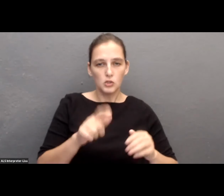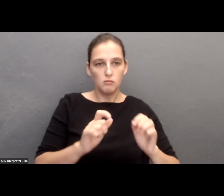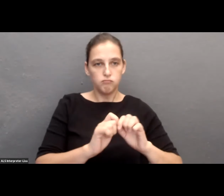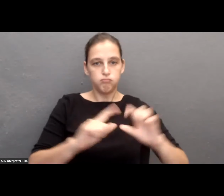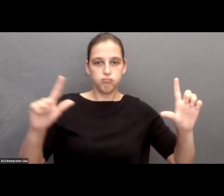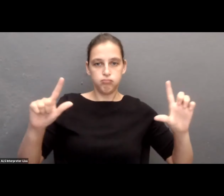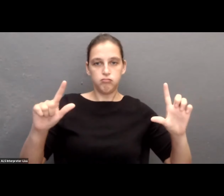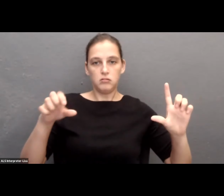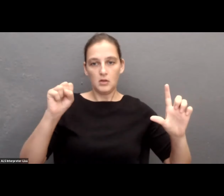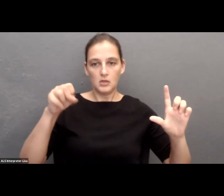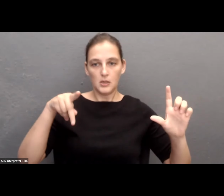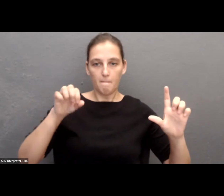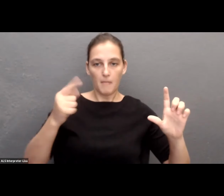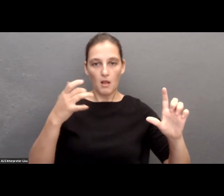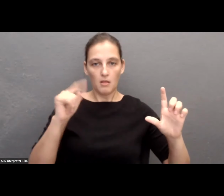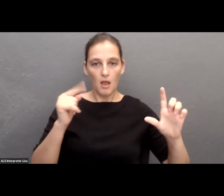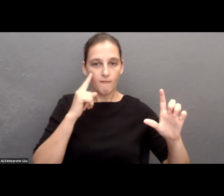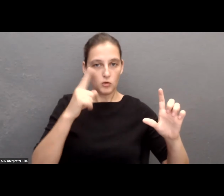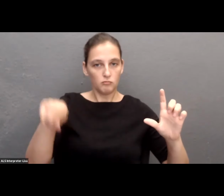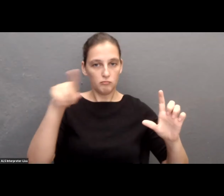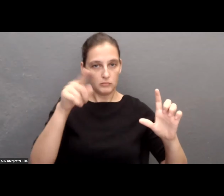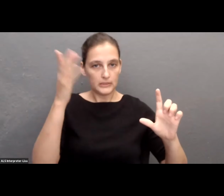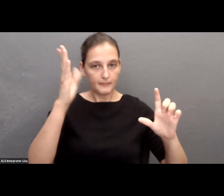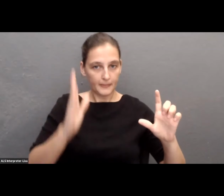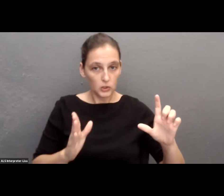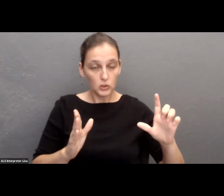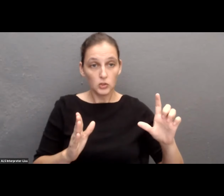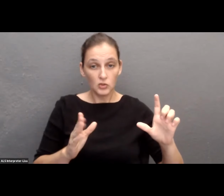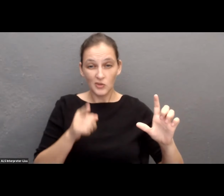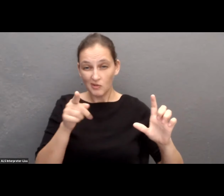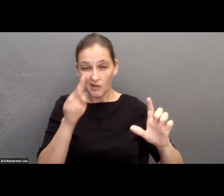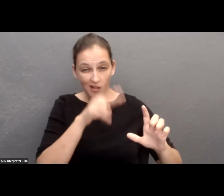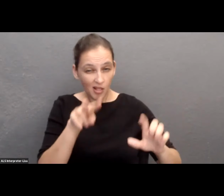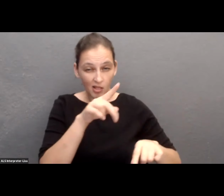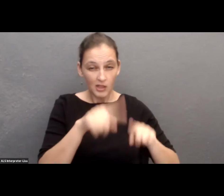Each of our speakers, and let us know if you're having issues with that we would be happy